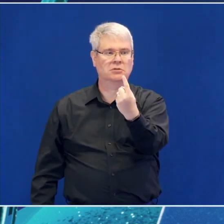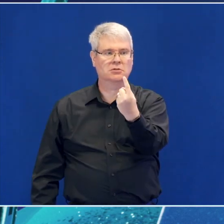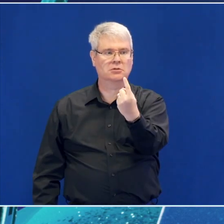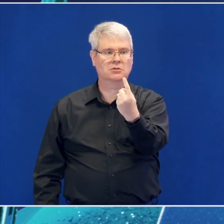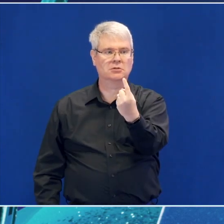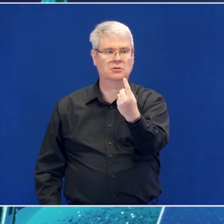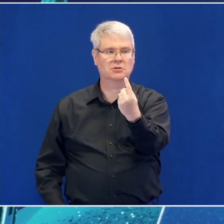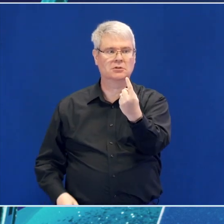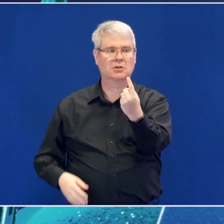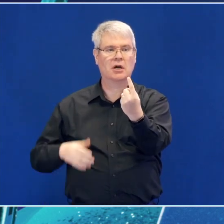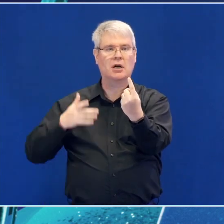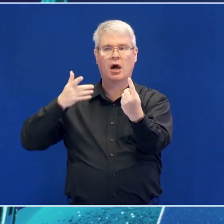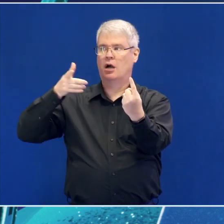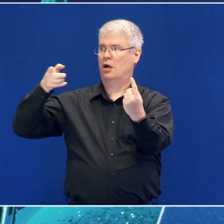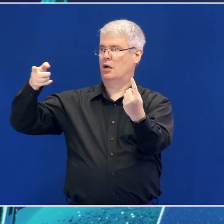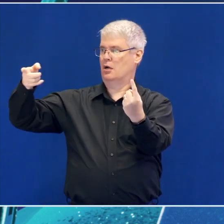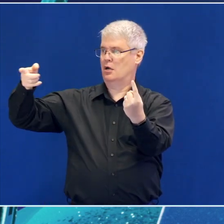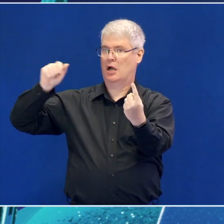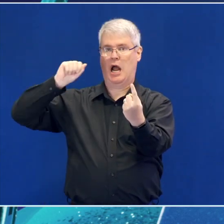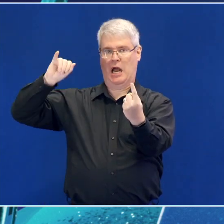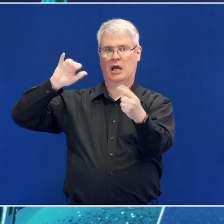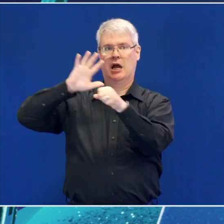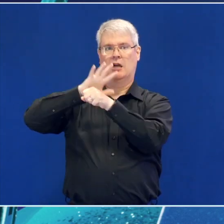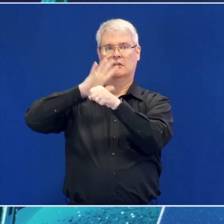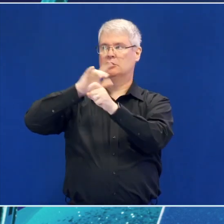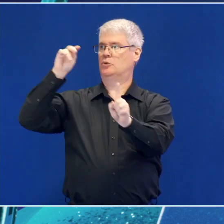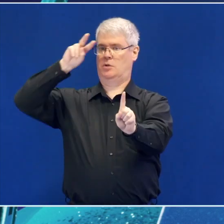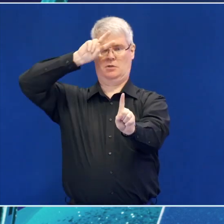about the training data is also a problem.